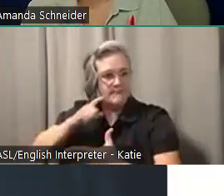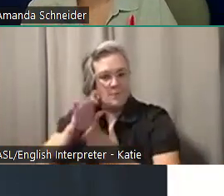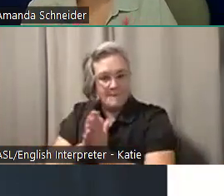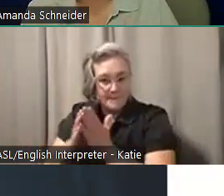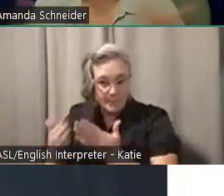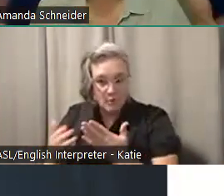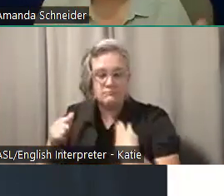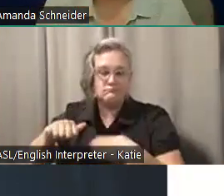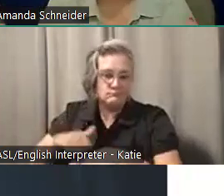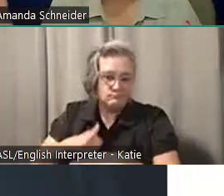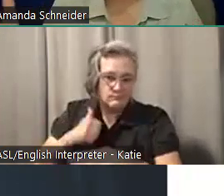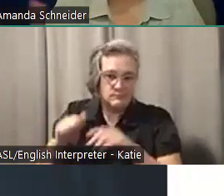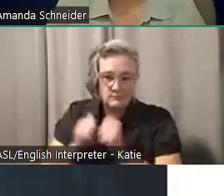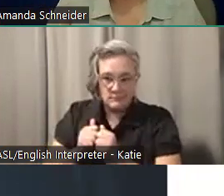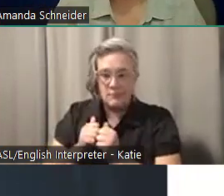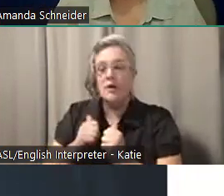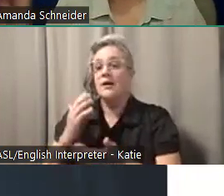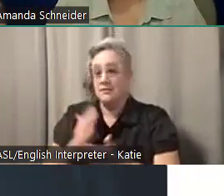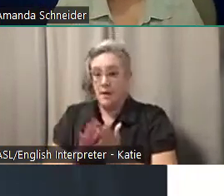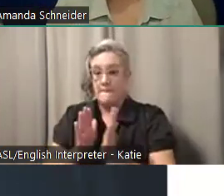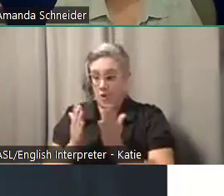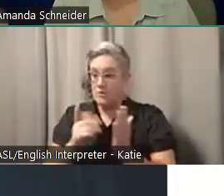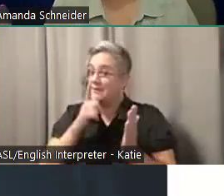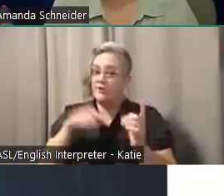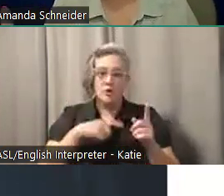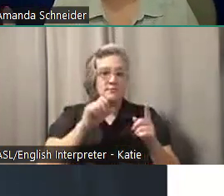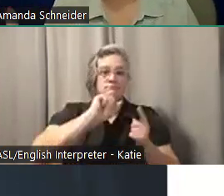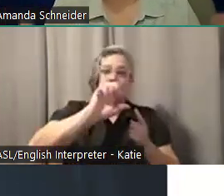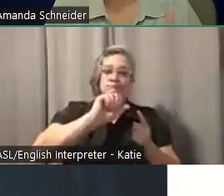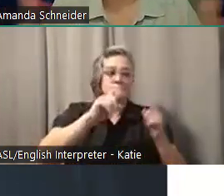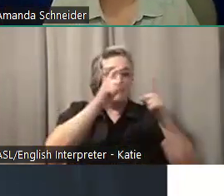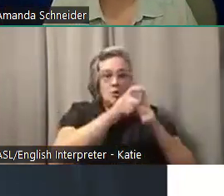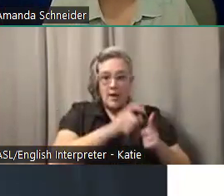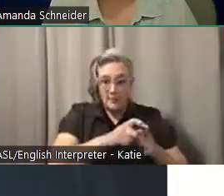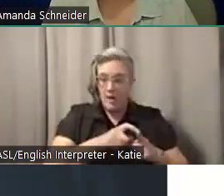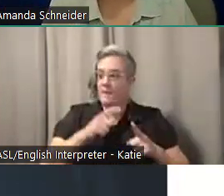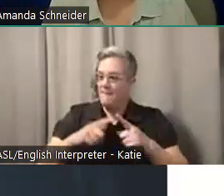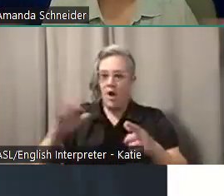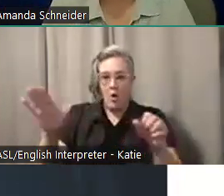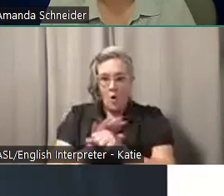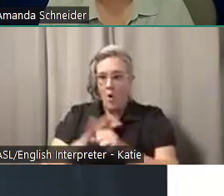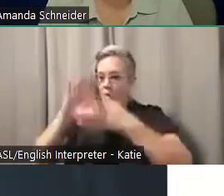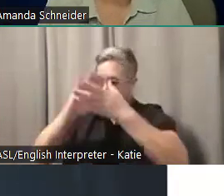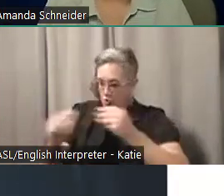And some books even have the full, um, story, um, in an ASL version of it.